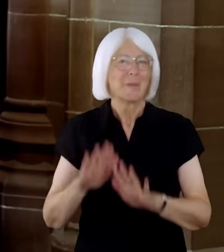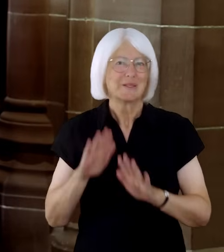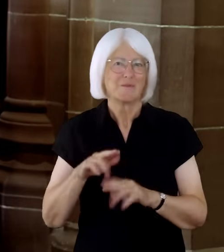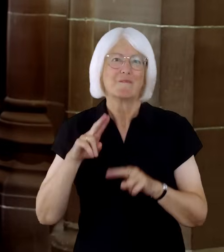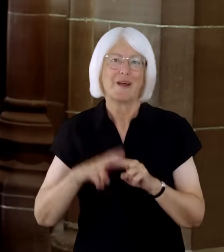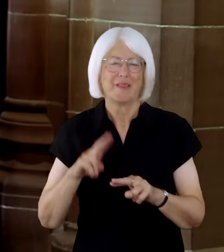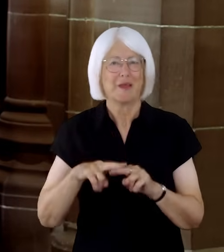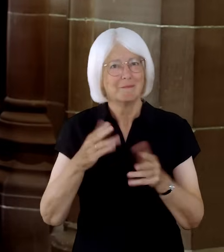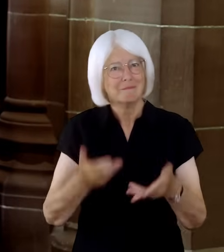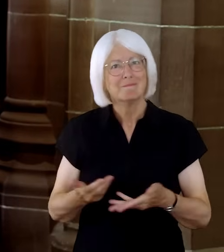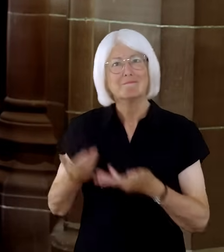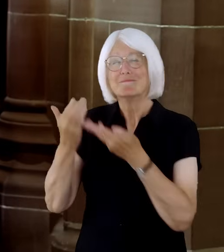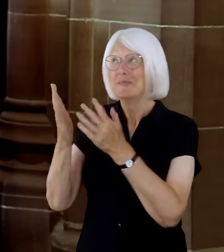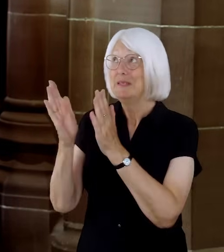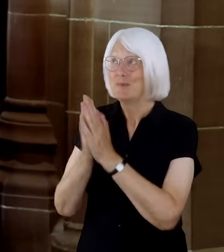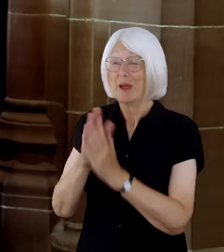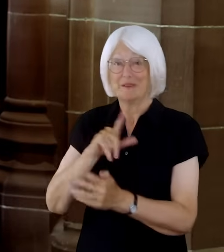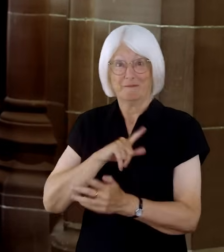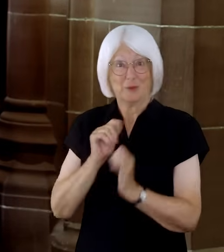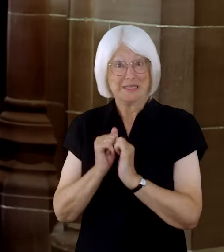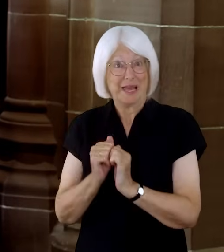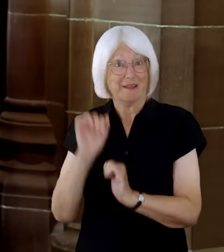Merciful Father, accept these prayers